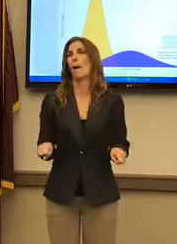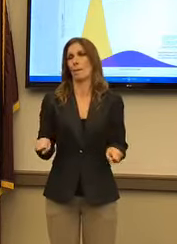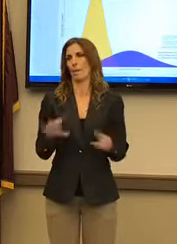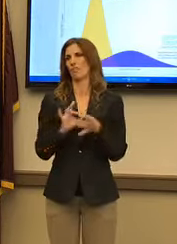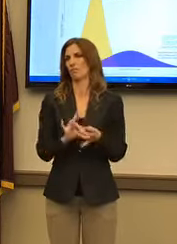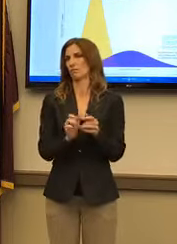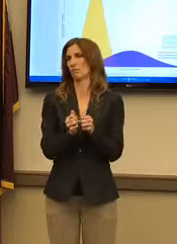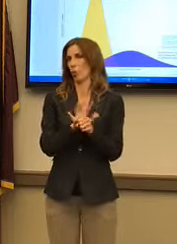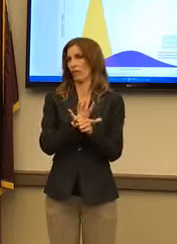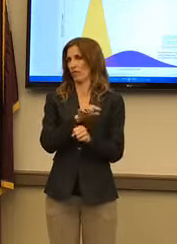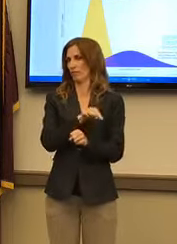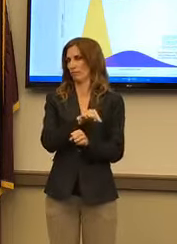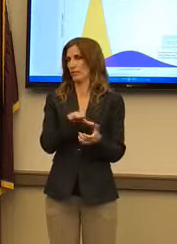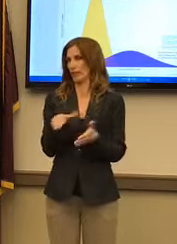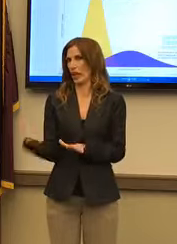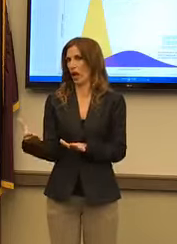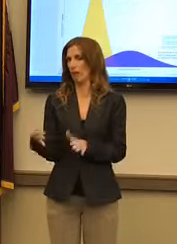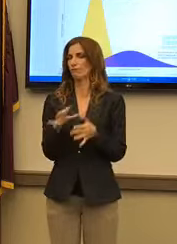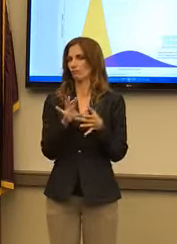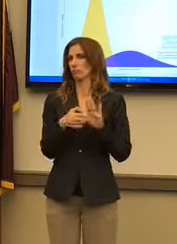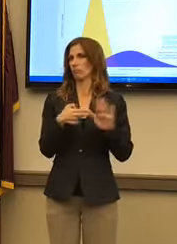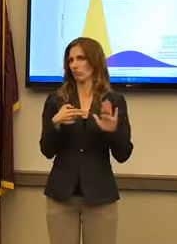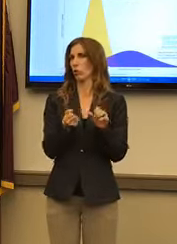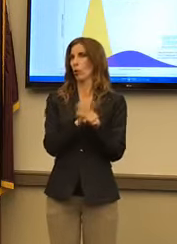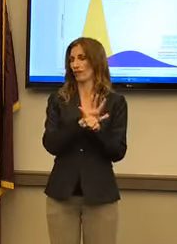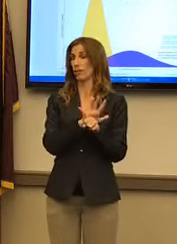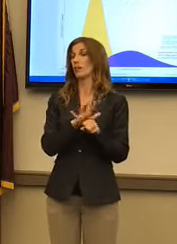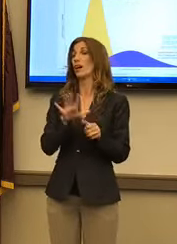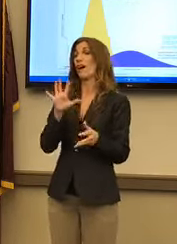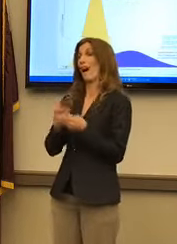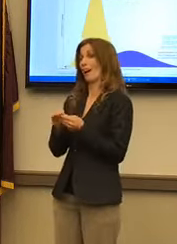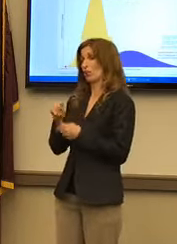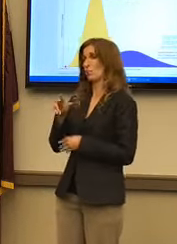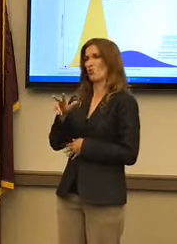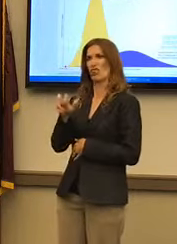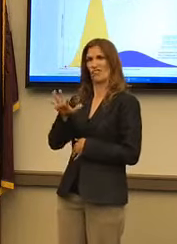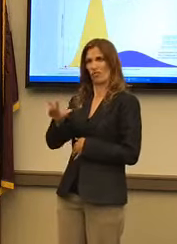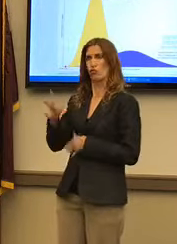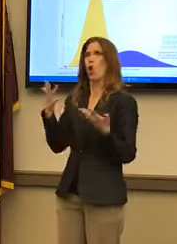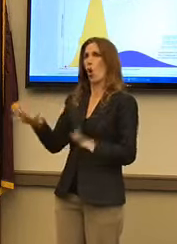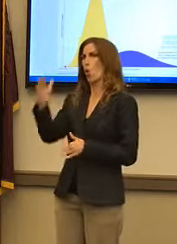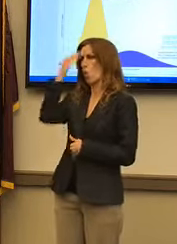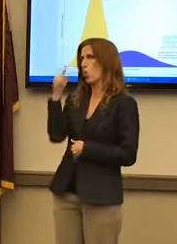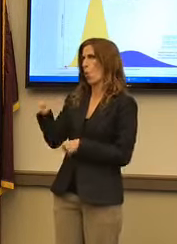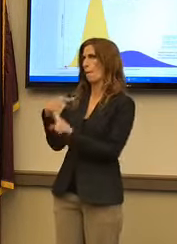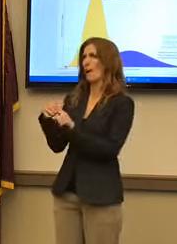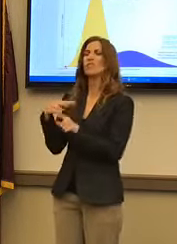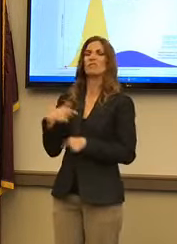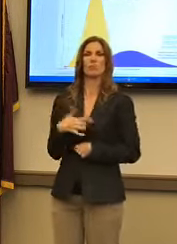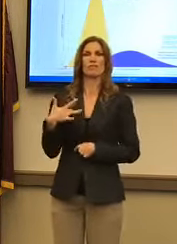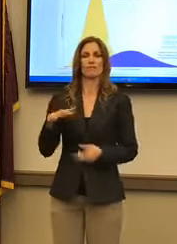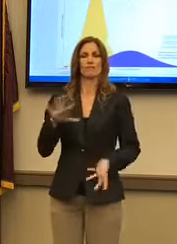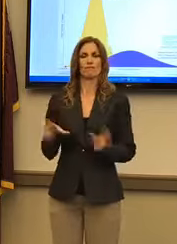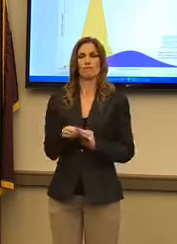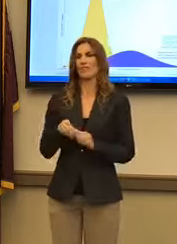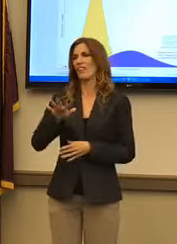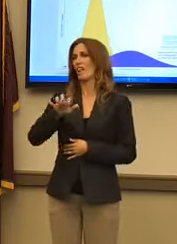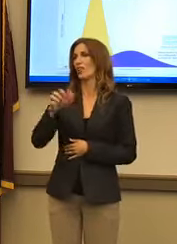added to our 353 confirmed positive we are looking at approximately 515